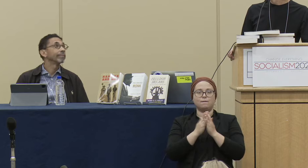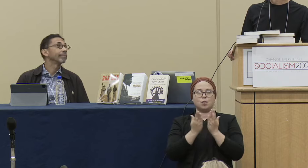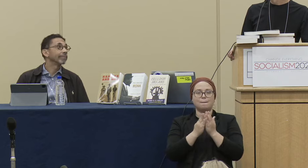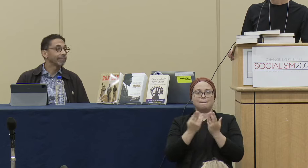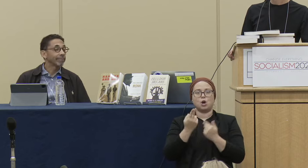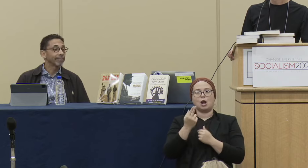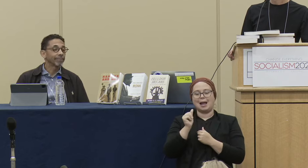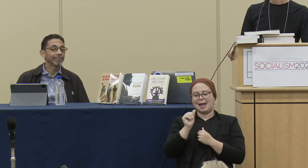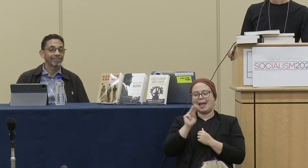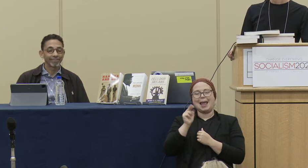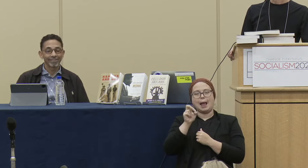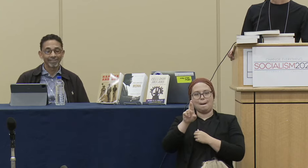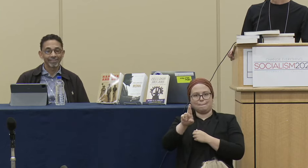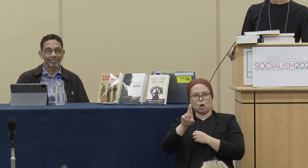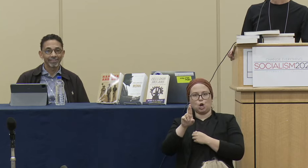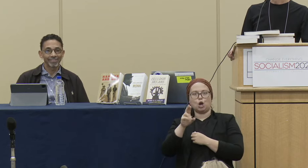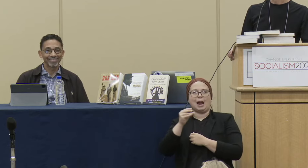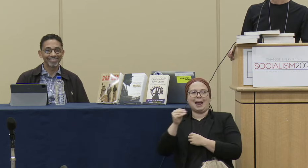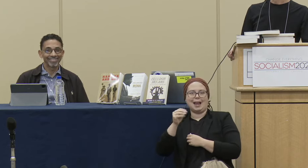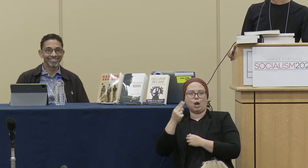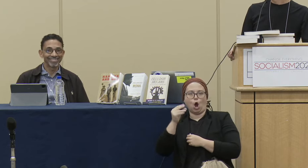have to say, Robin, that for me, one of those books was